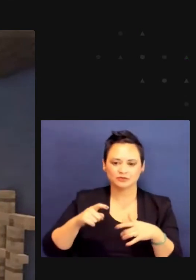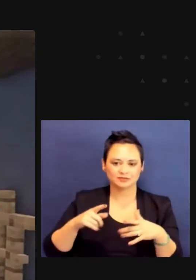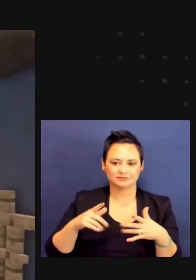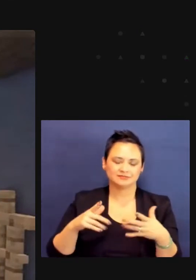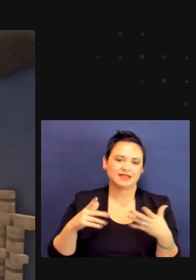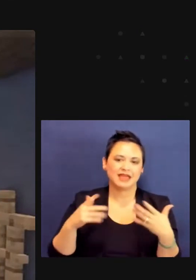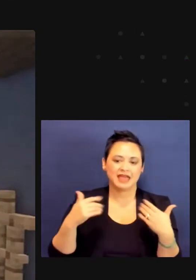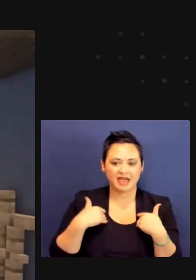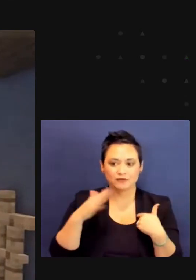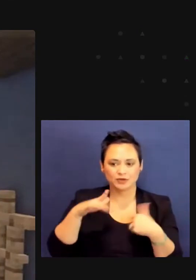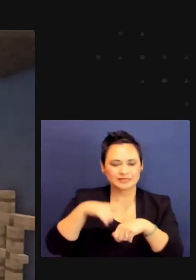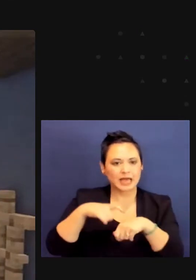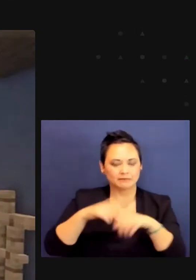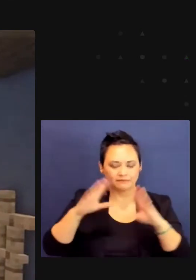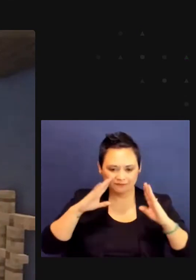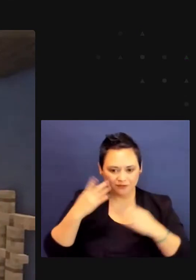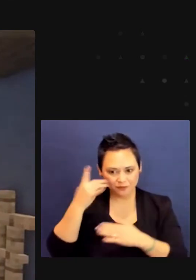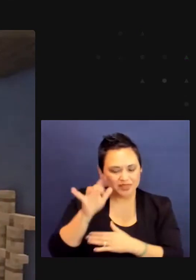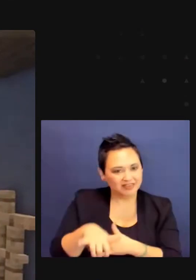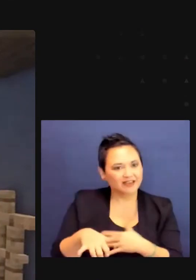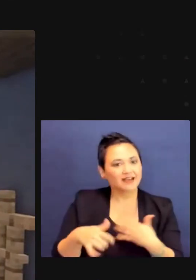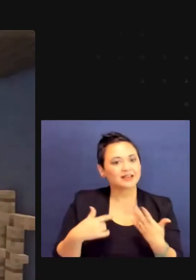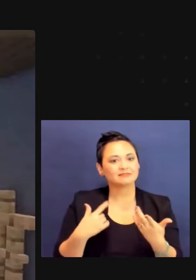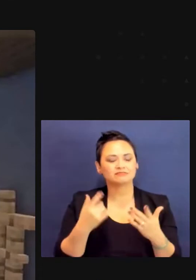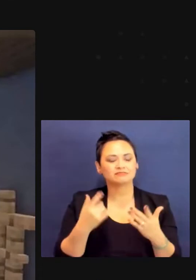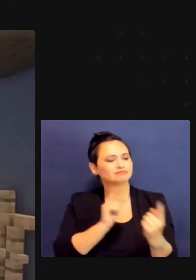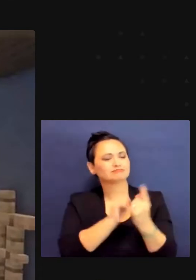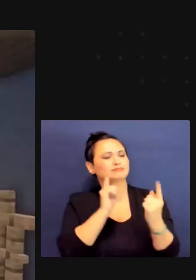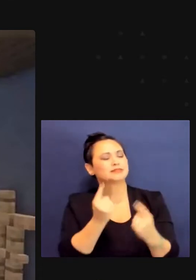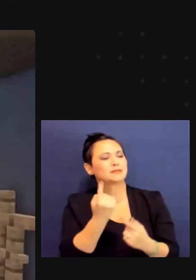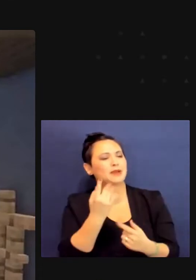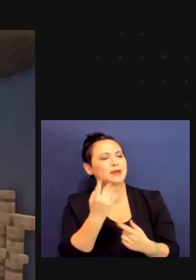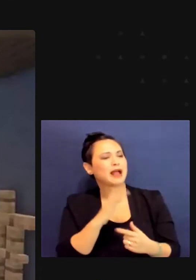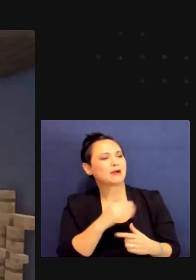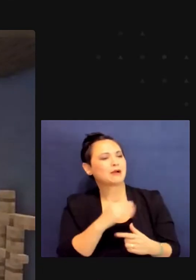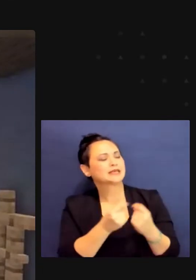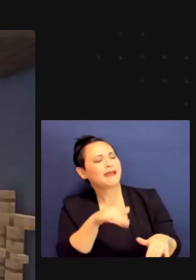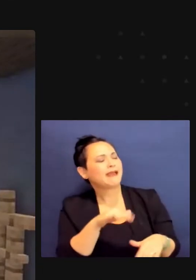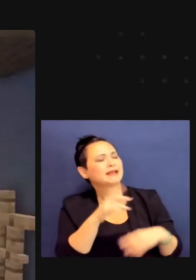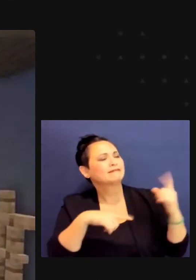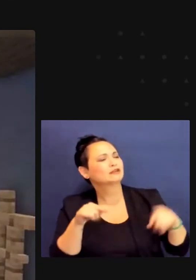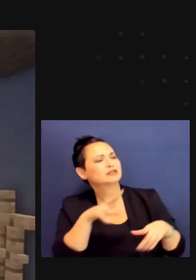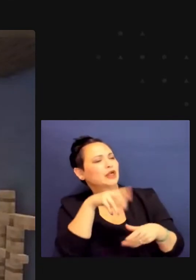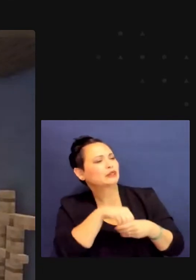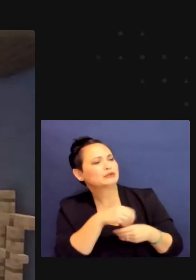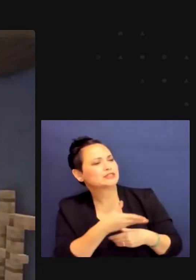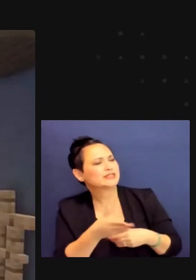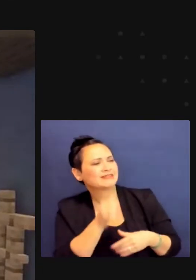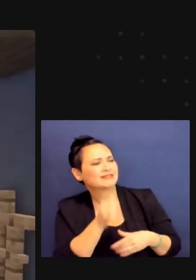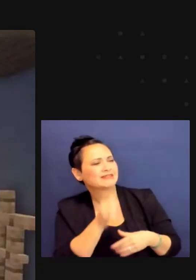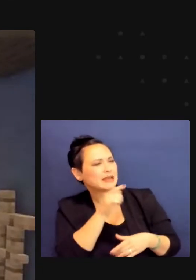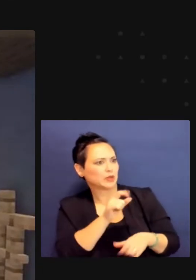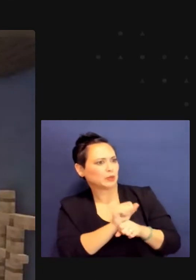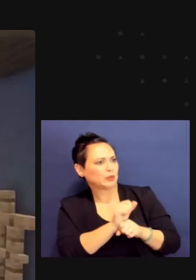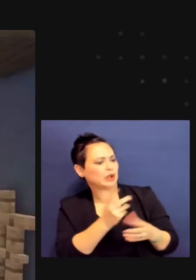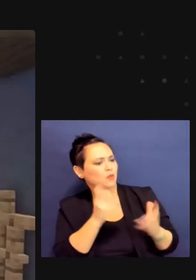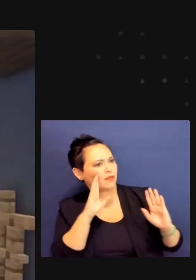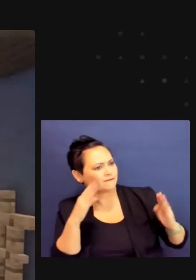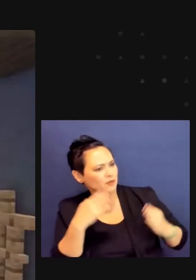who'll say, "Hey, this diversity/inclusion stuff, that's not my real work. I want to focus on my day job." And we get to remind them that, yes, creating